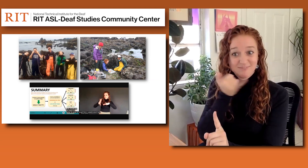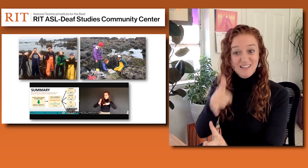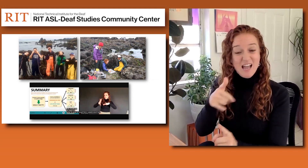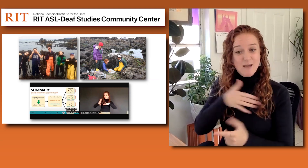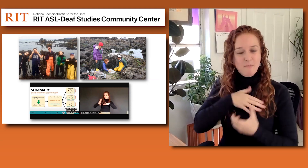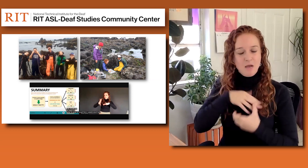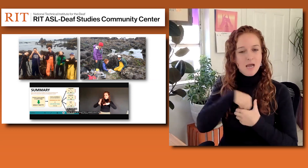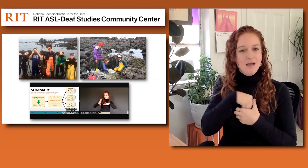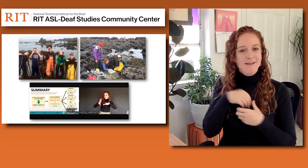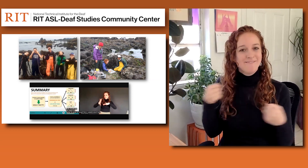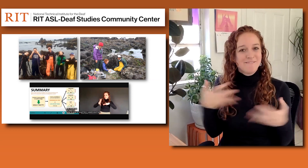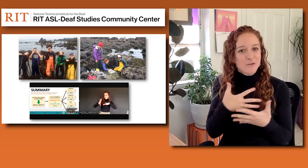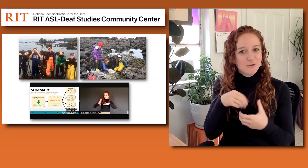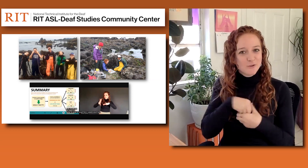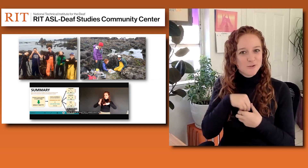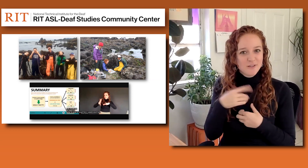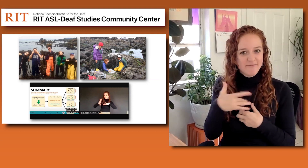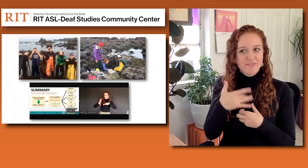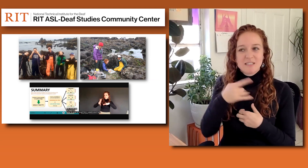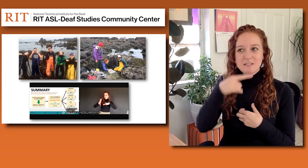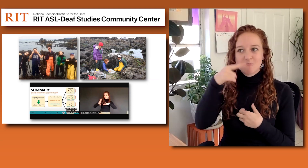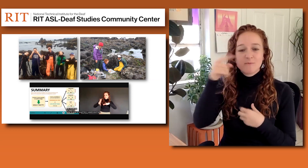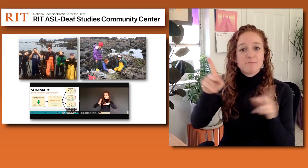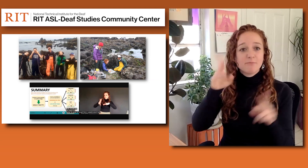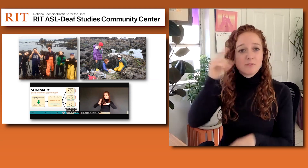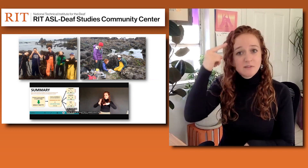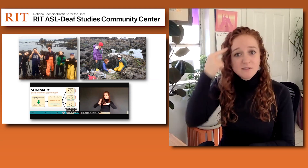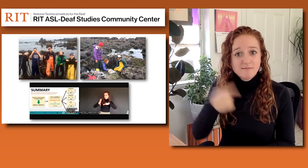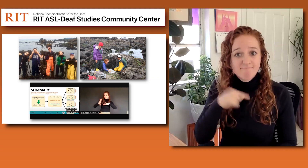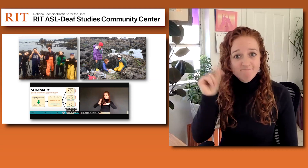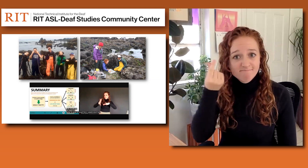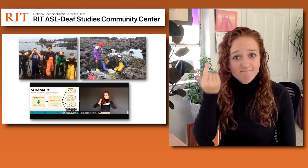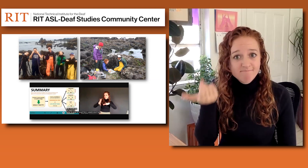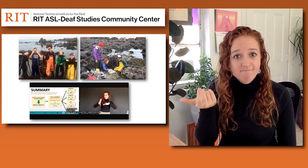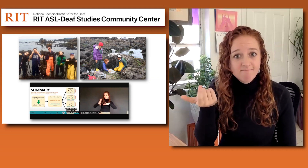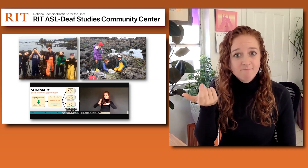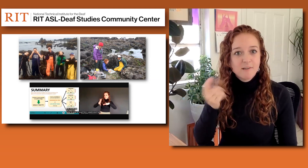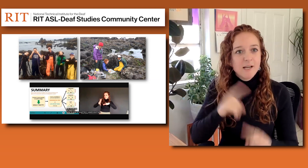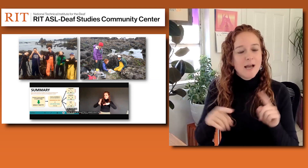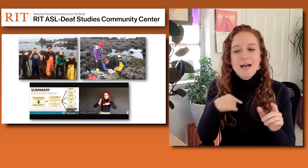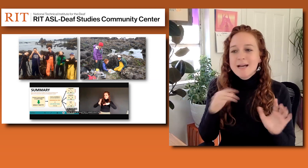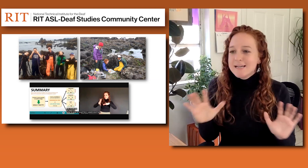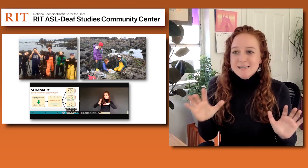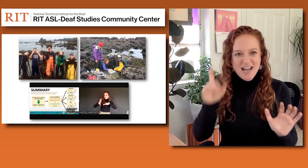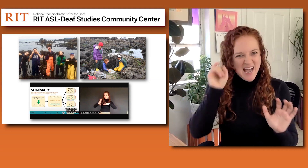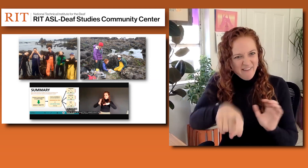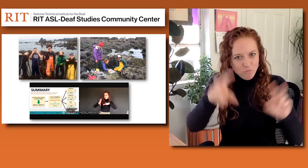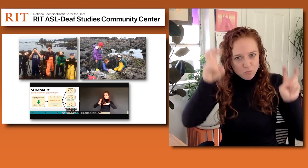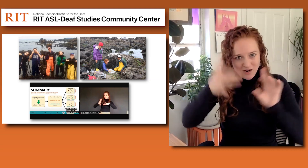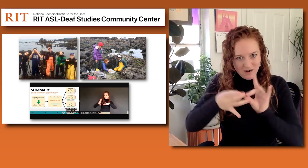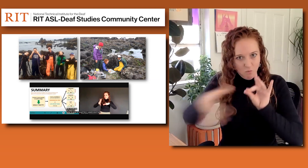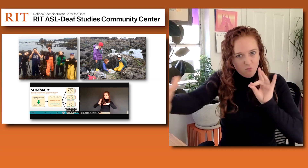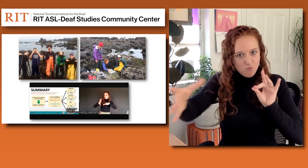The concepts might be misunderstood or misinterpreted. People might think that I am not intelligent enough.